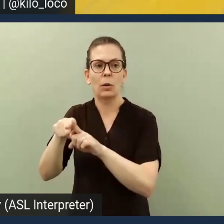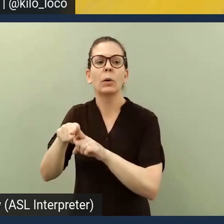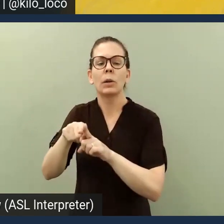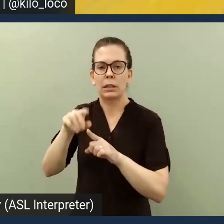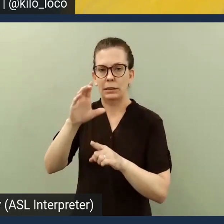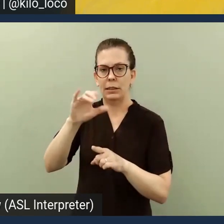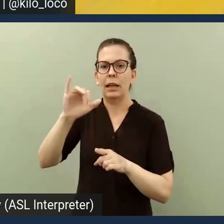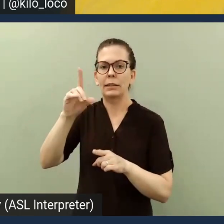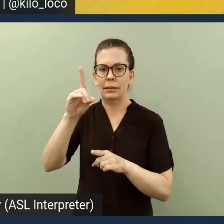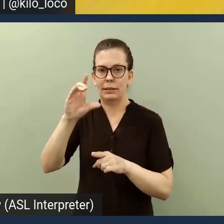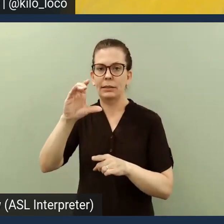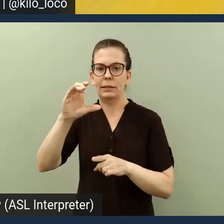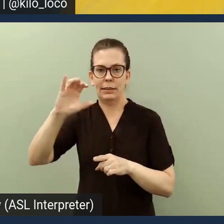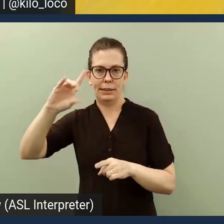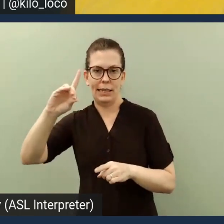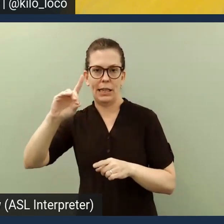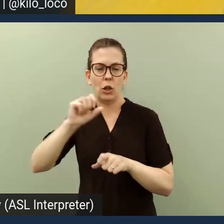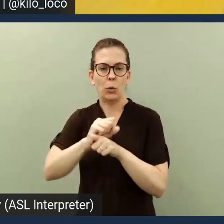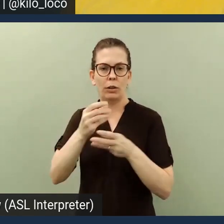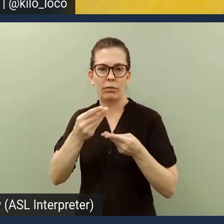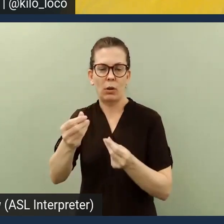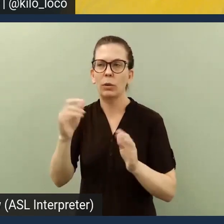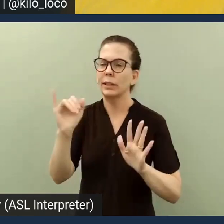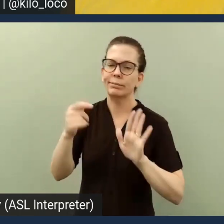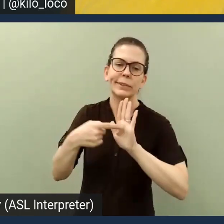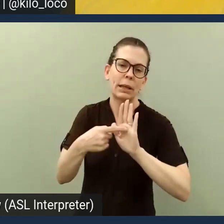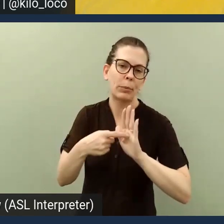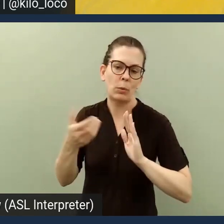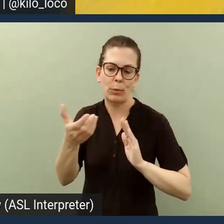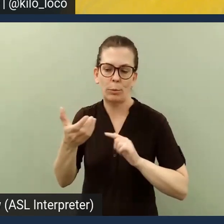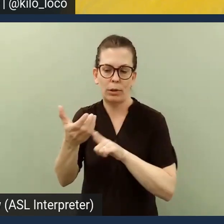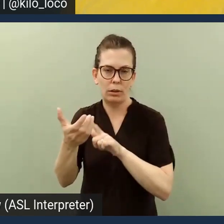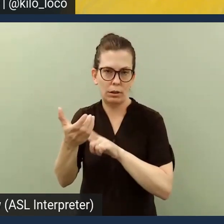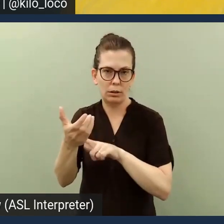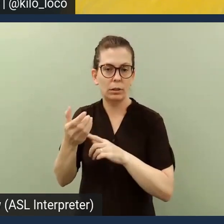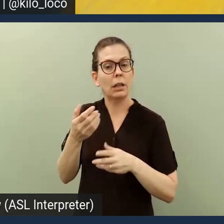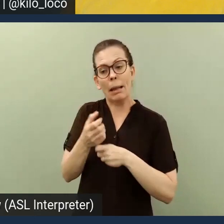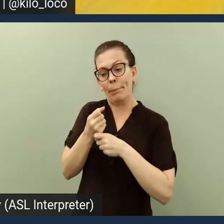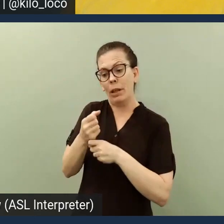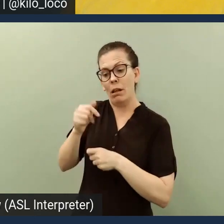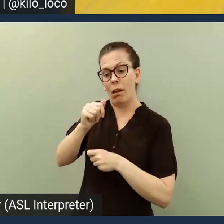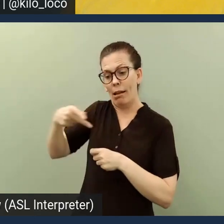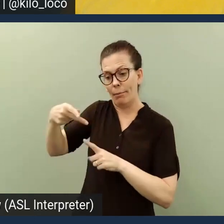in the example of mobile development, let's say you're building the app and the app is using a machine learning model